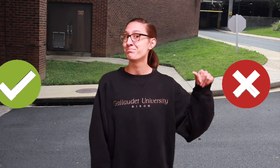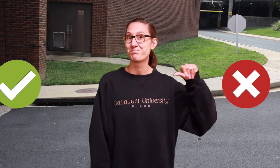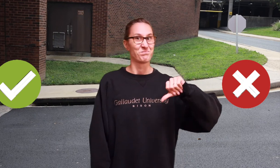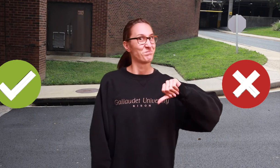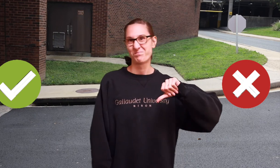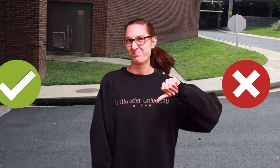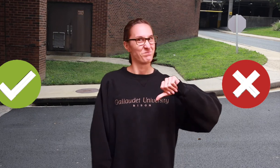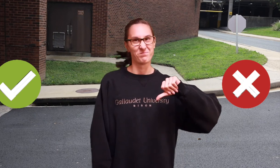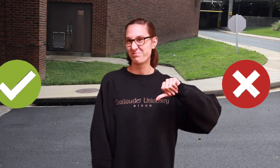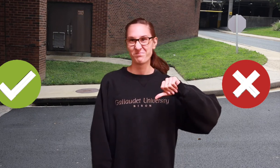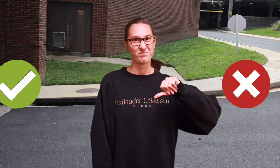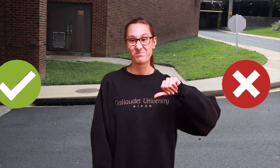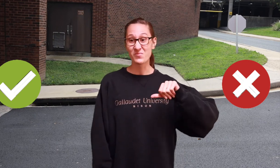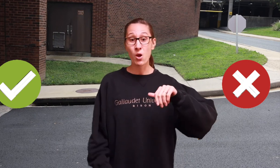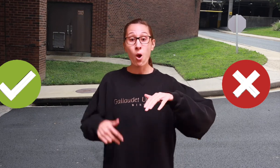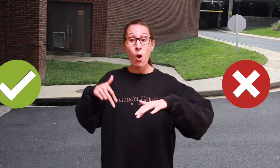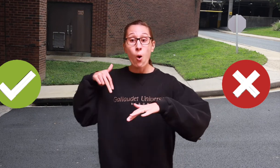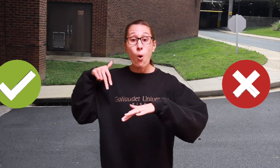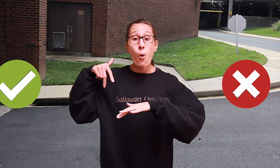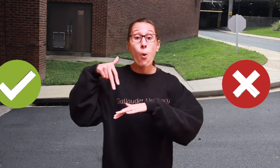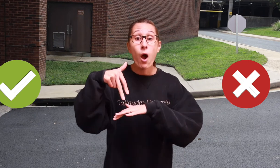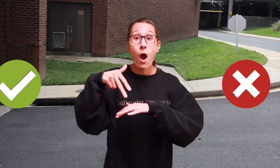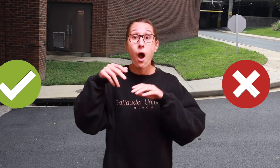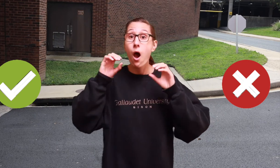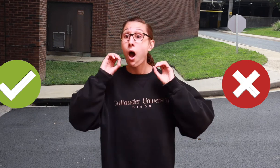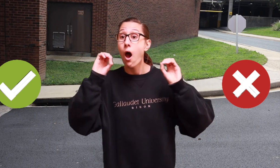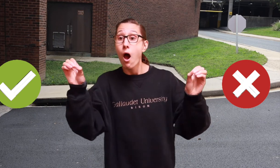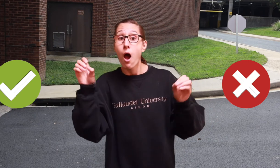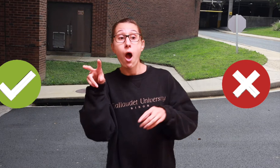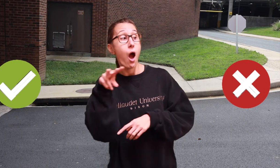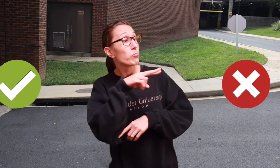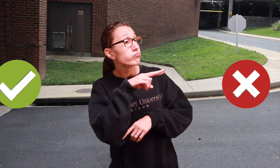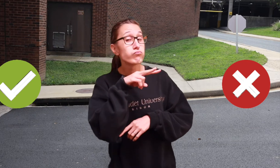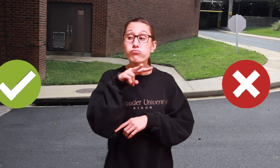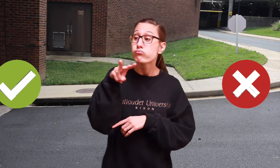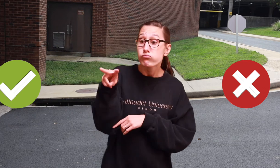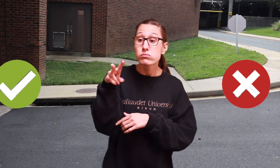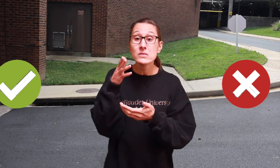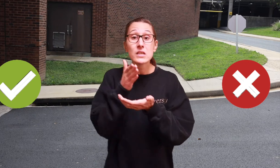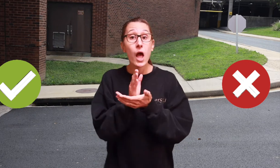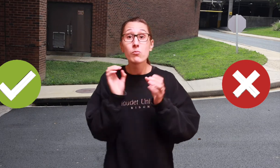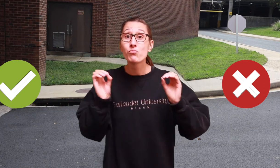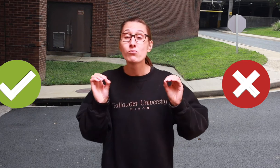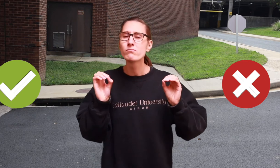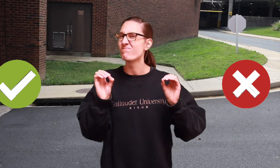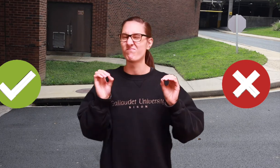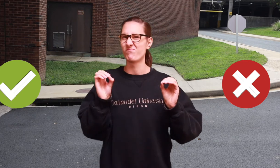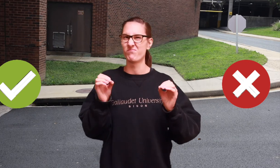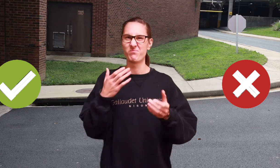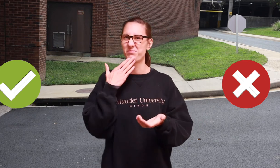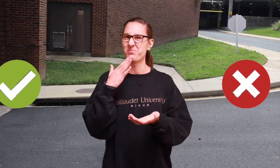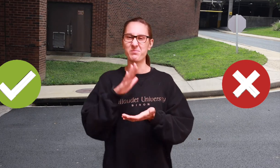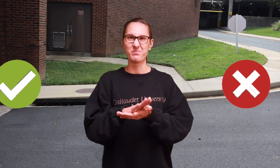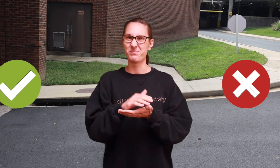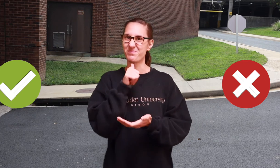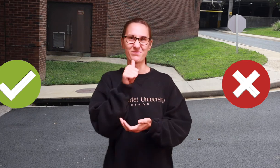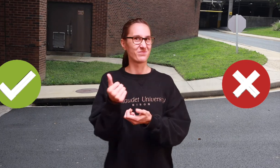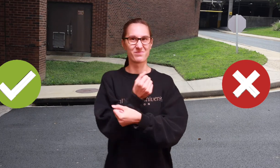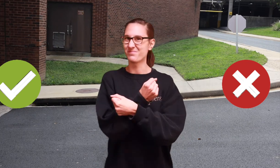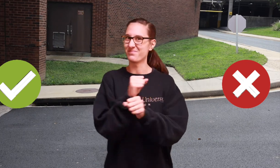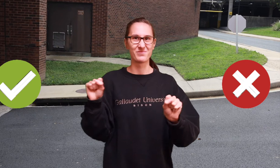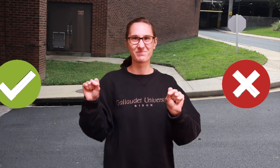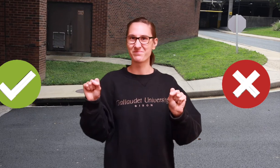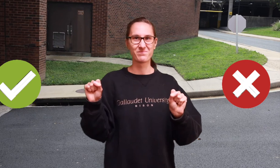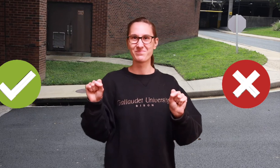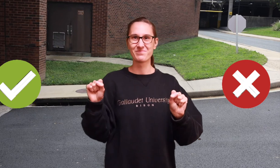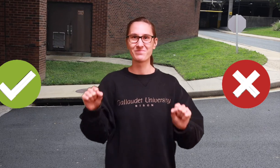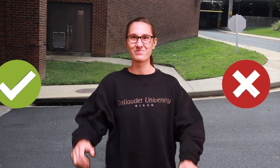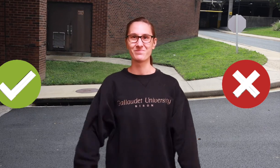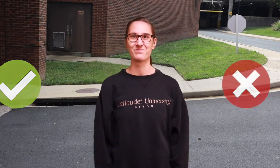Bad. Crossing the street without looking or stopping is not safe